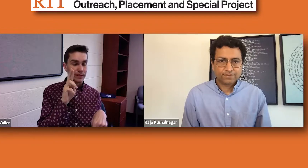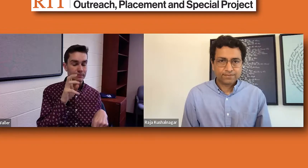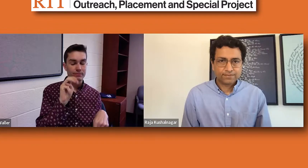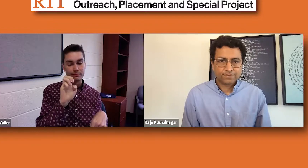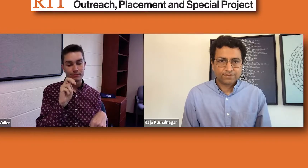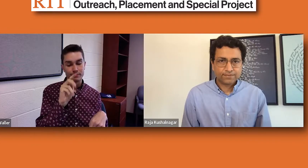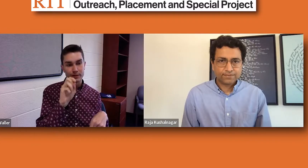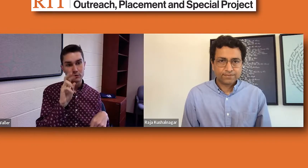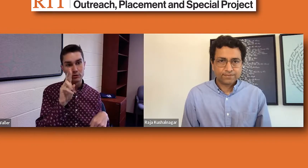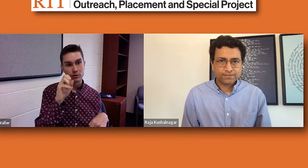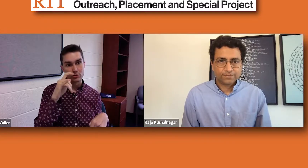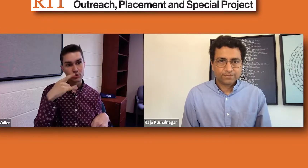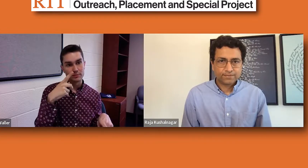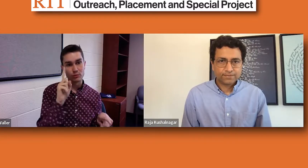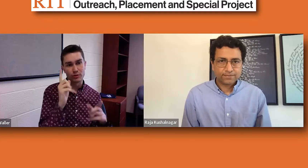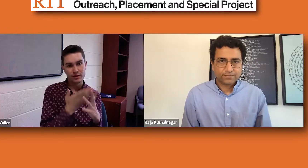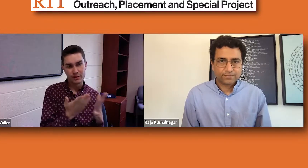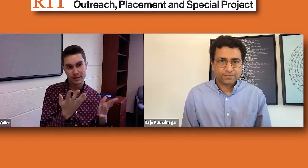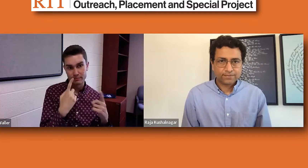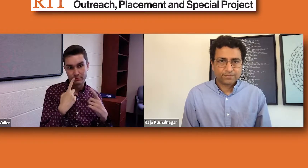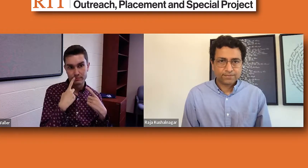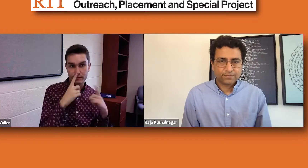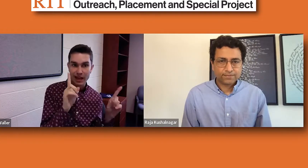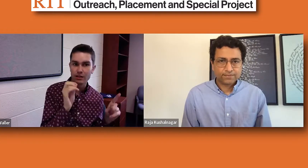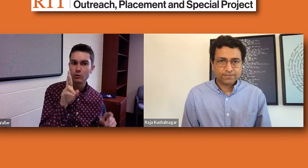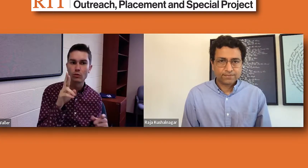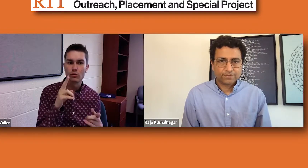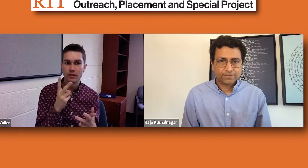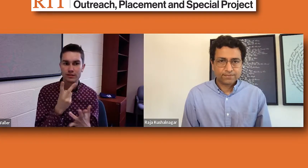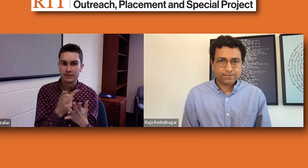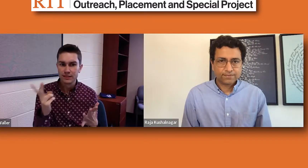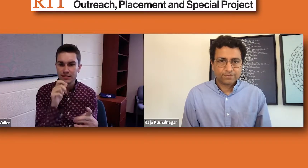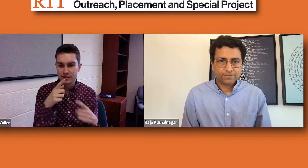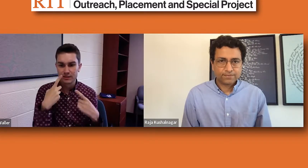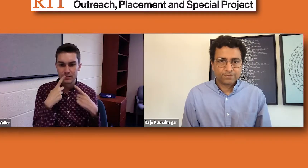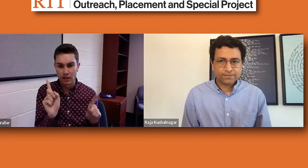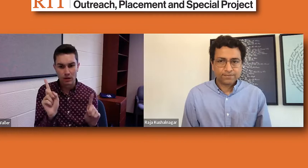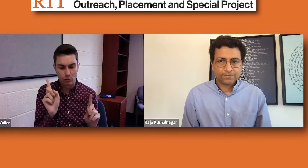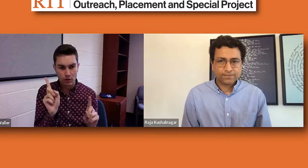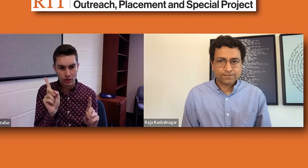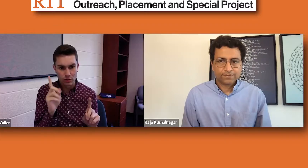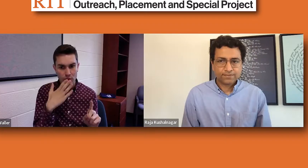We talked a little bit about mentorship. Can we talk a little bit about successful mentorship?